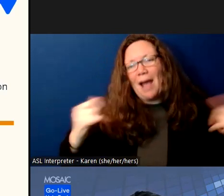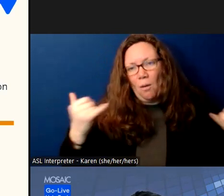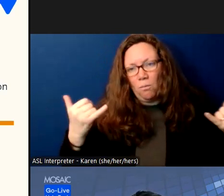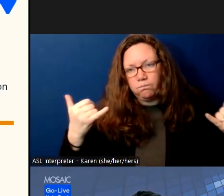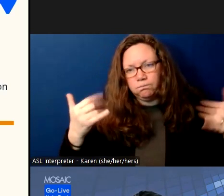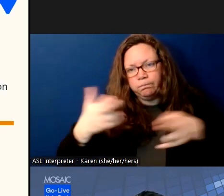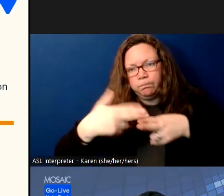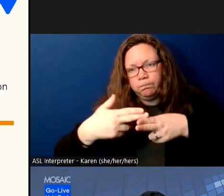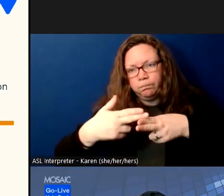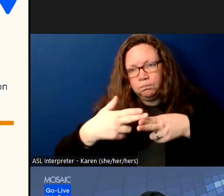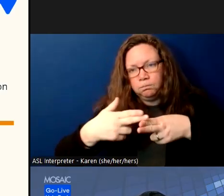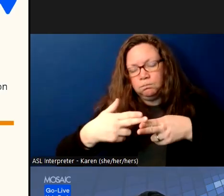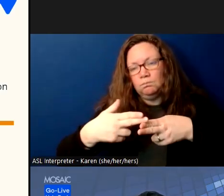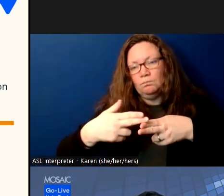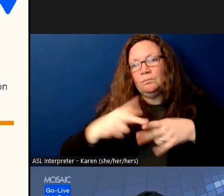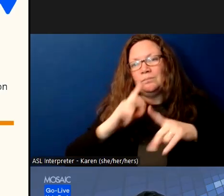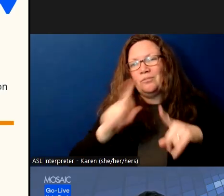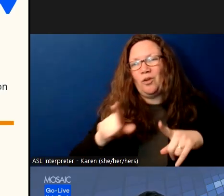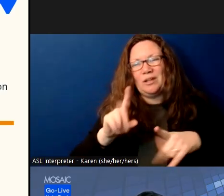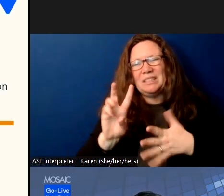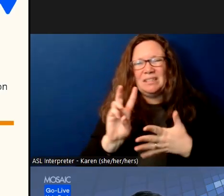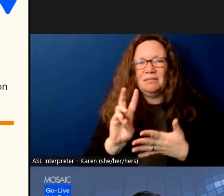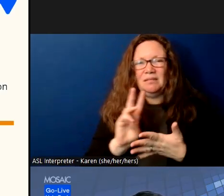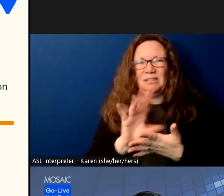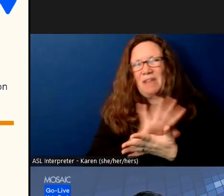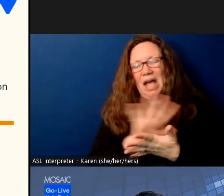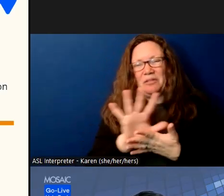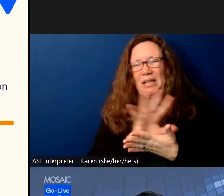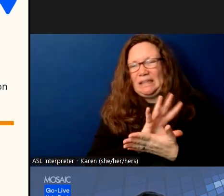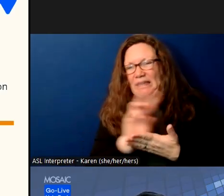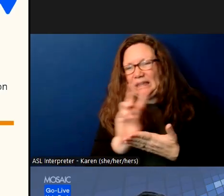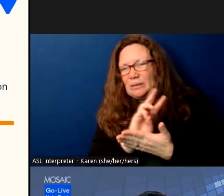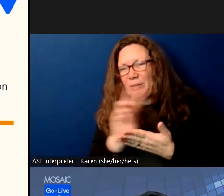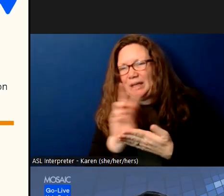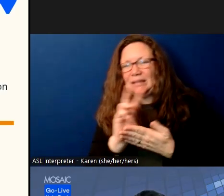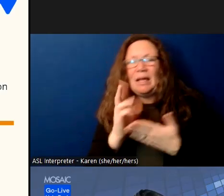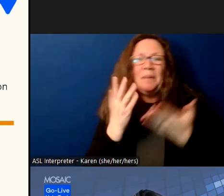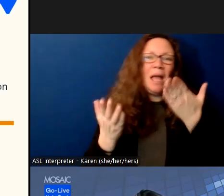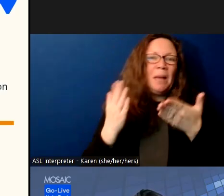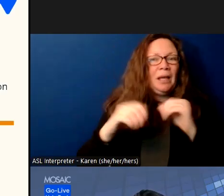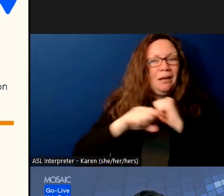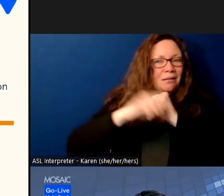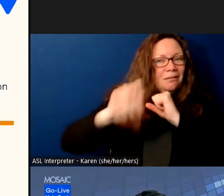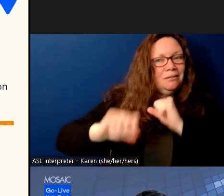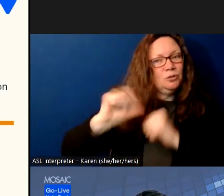support during the first six, 5 to 6 weeks and maybe up to ten weeks after go live.